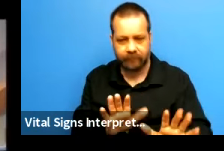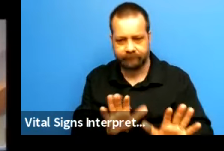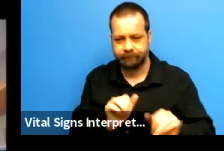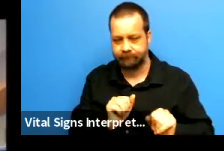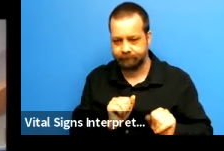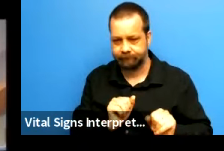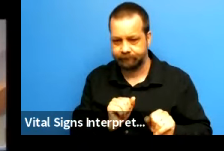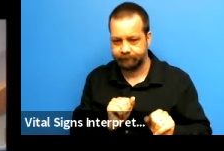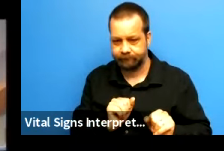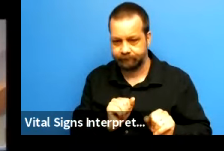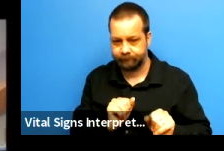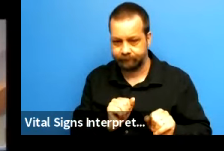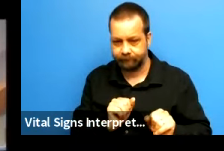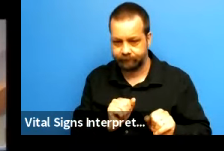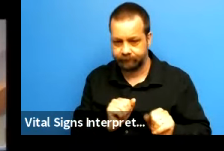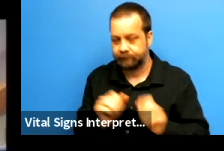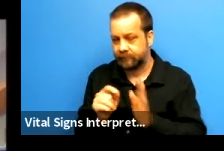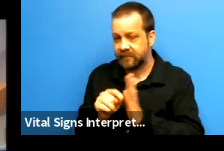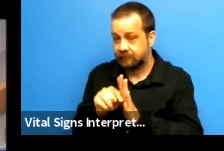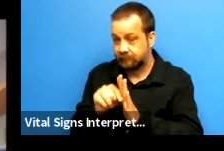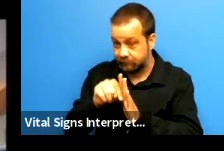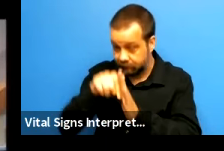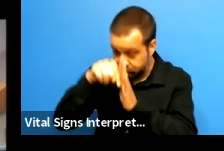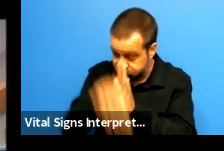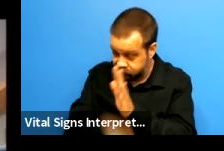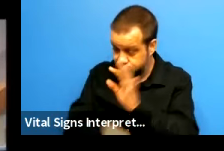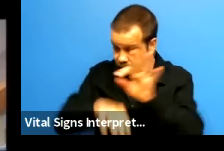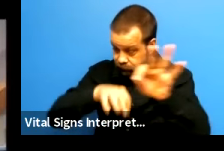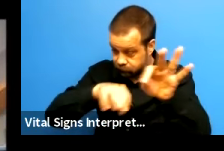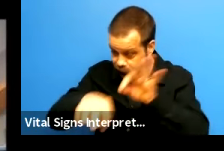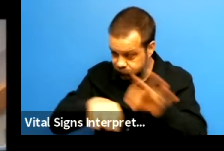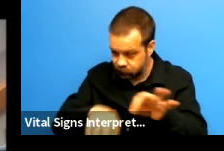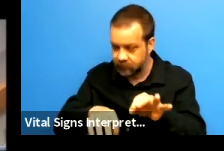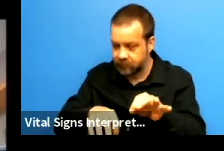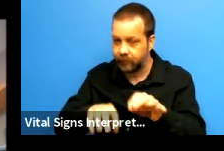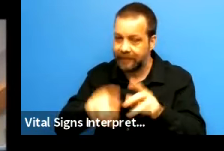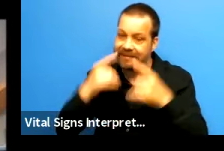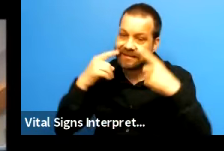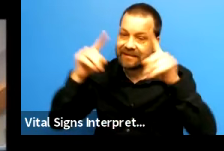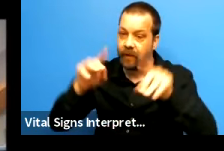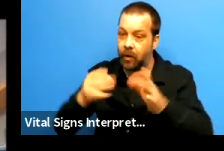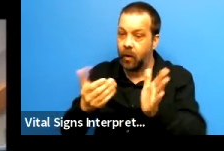get even deeper we're going to talk about successful reopening of operations.